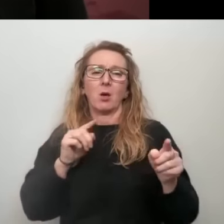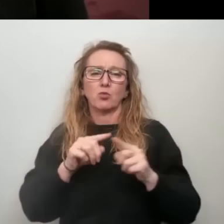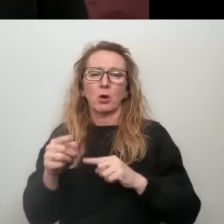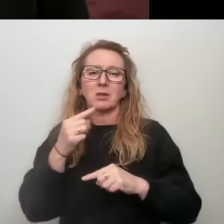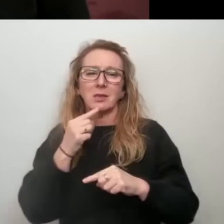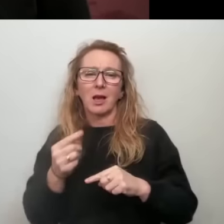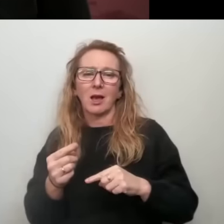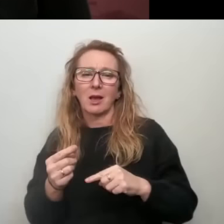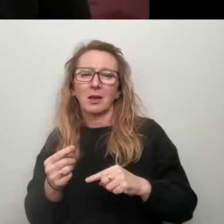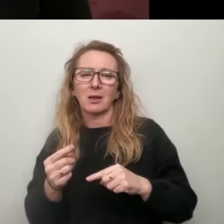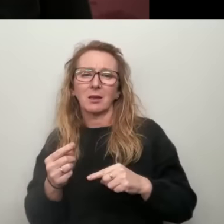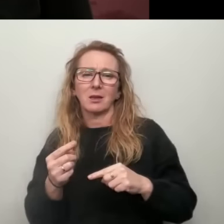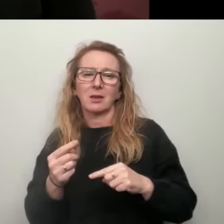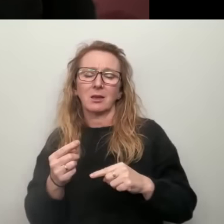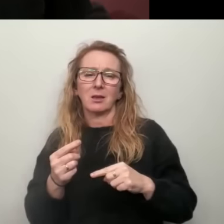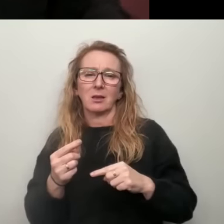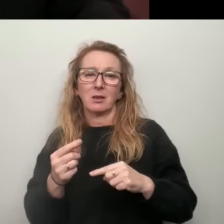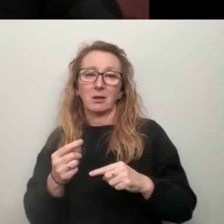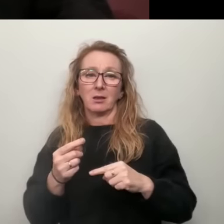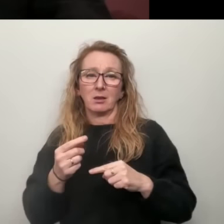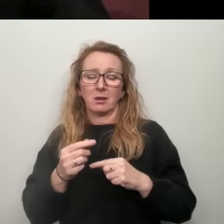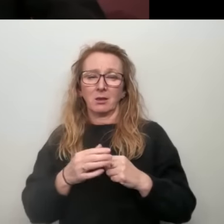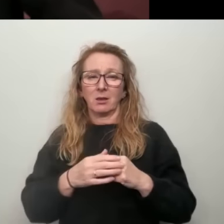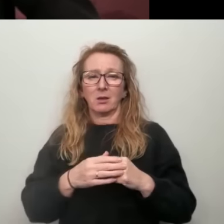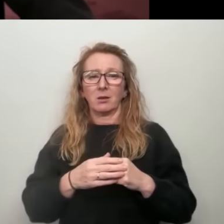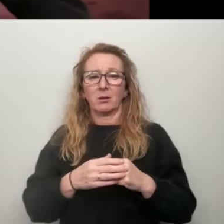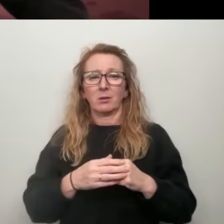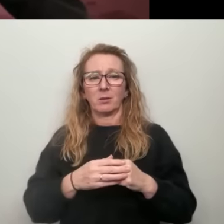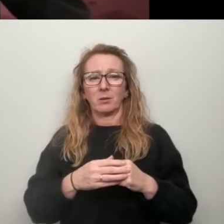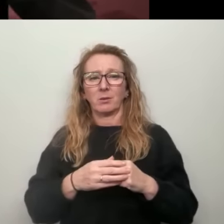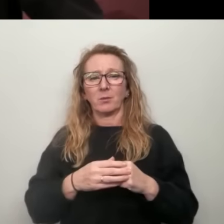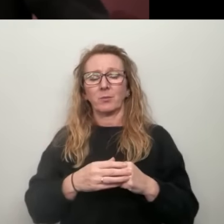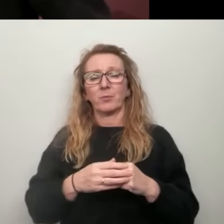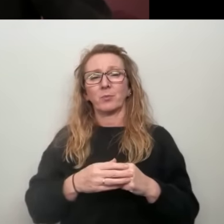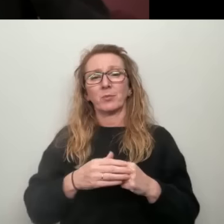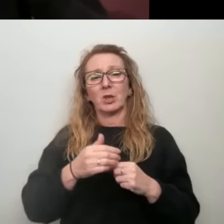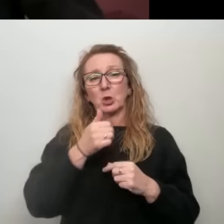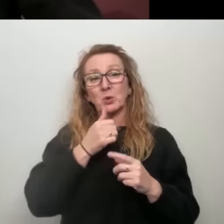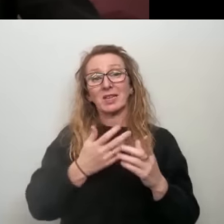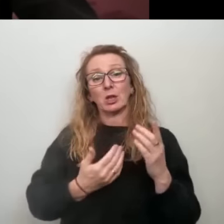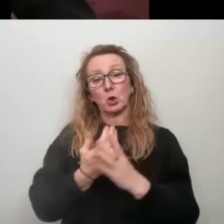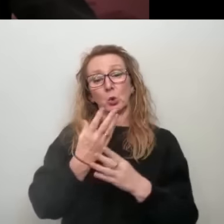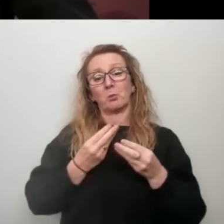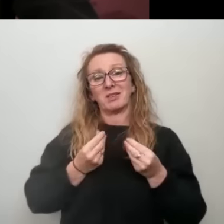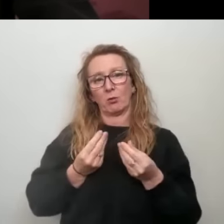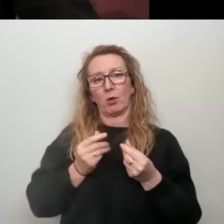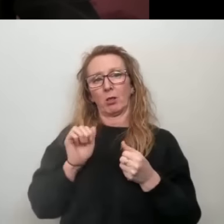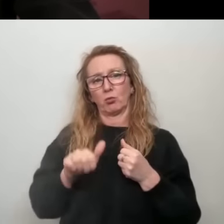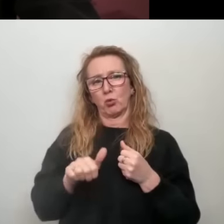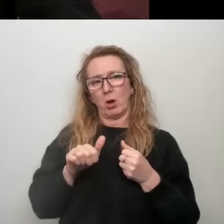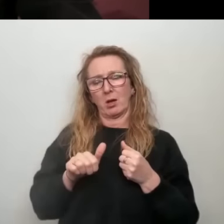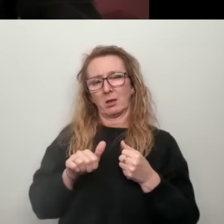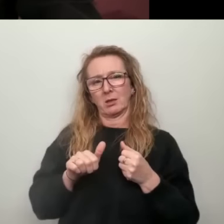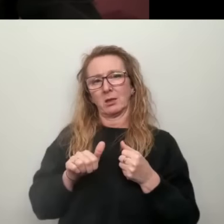whilst they were still using a relatively new material, they were thinking about it in a really,